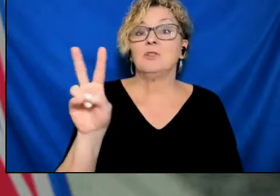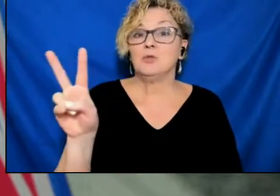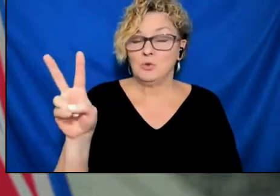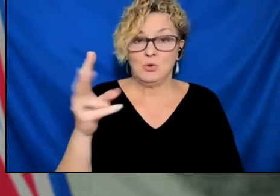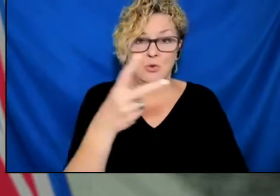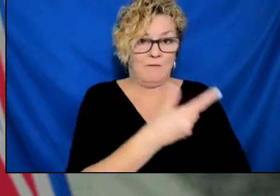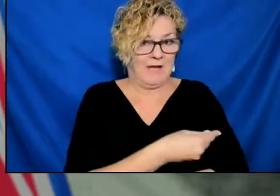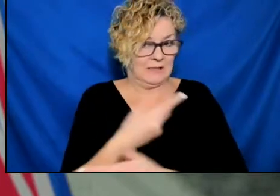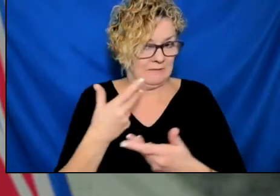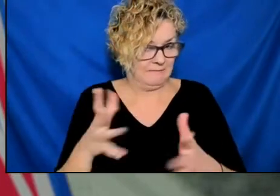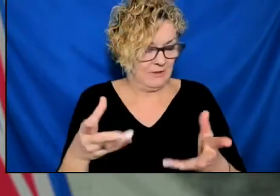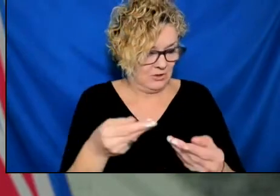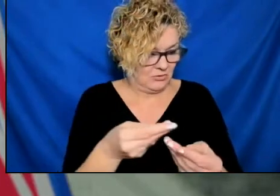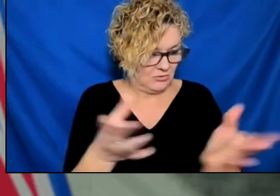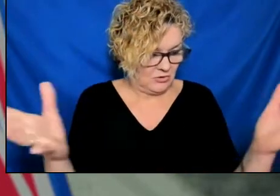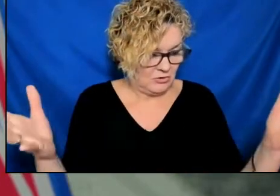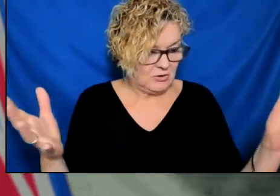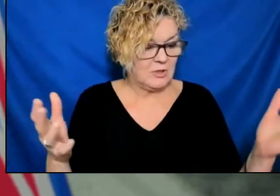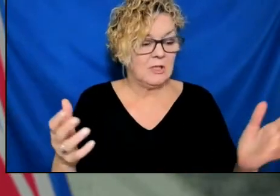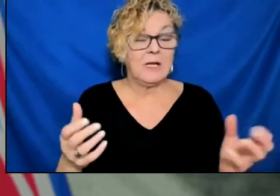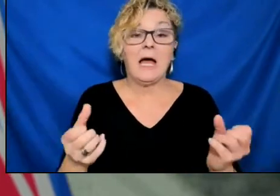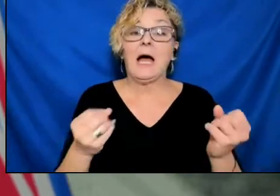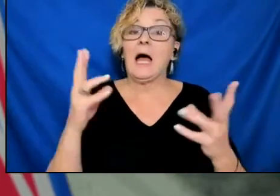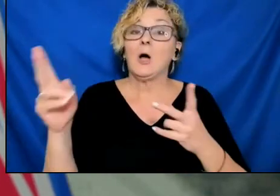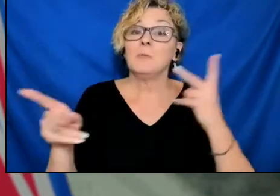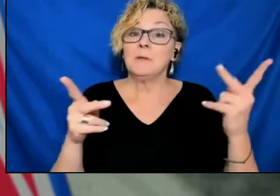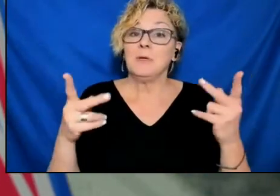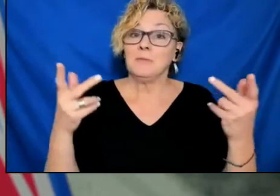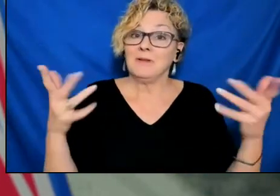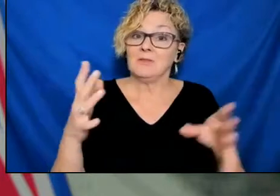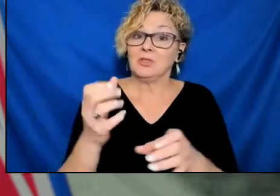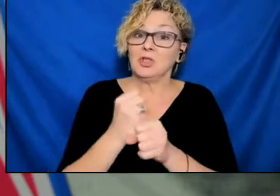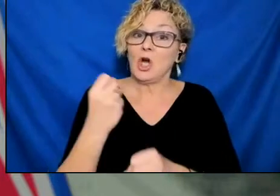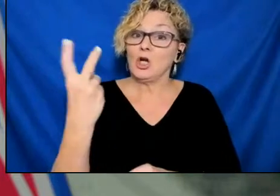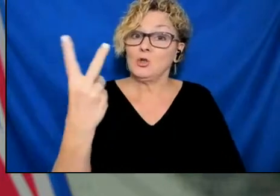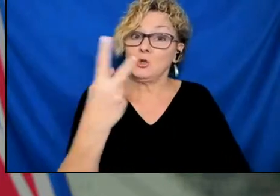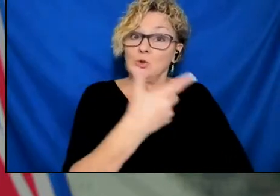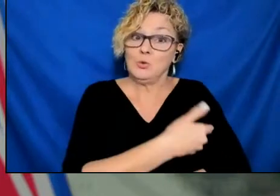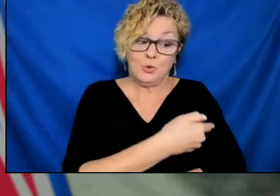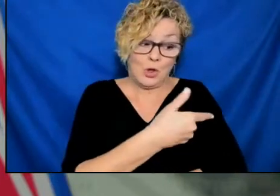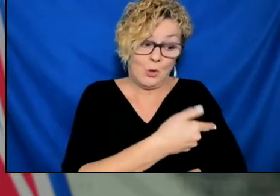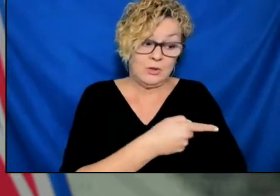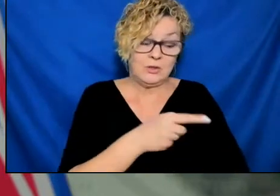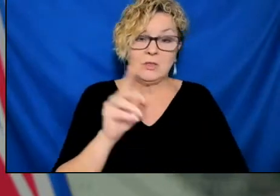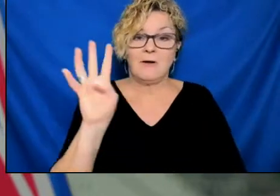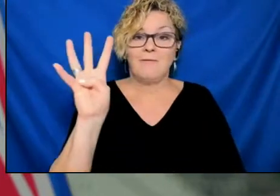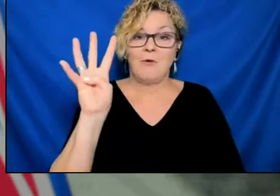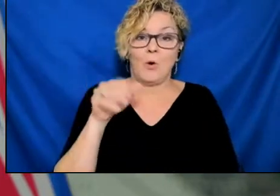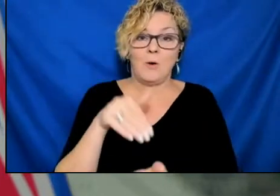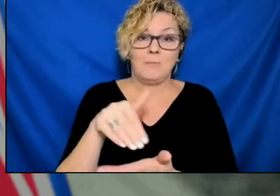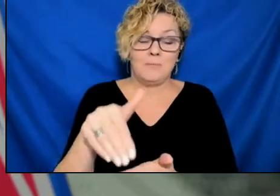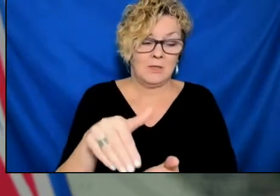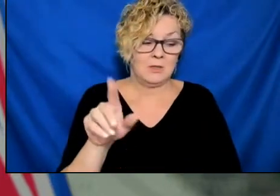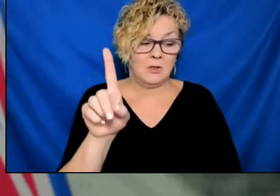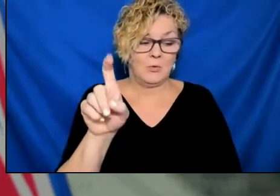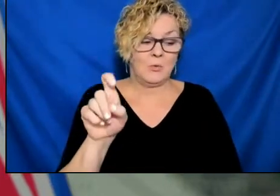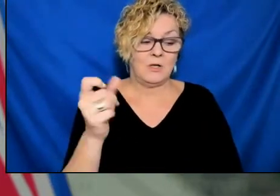vaccines administered. 4,111, 560 British Columbians